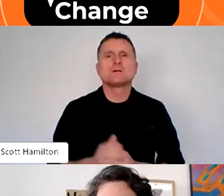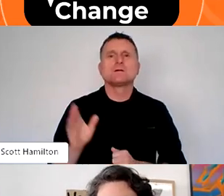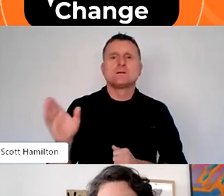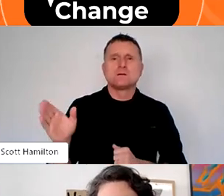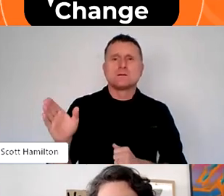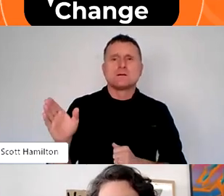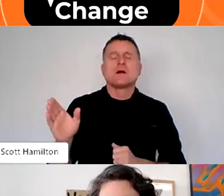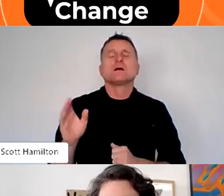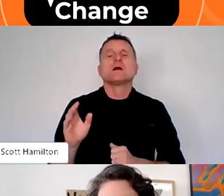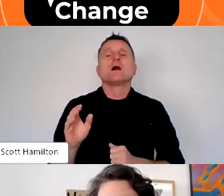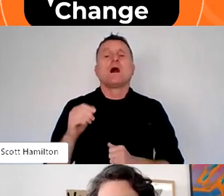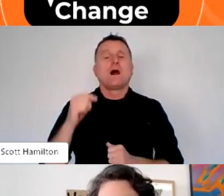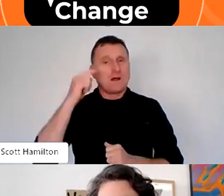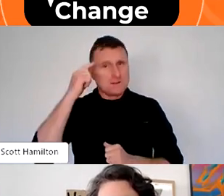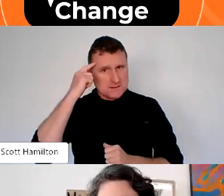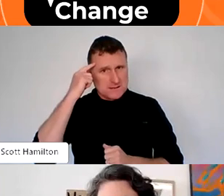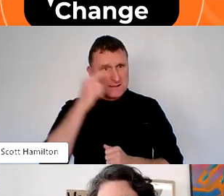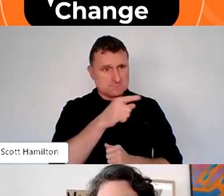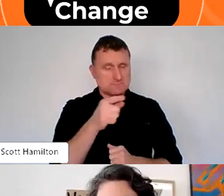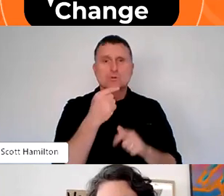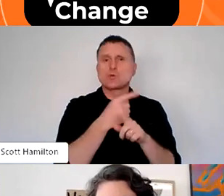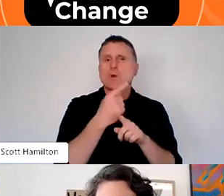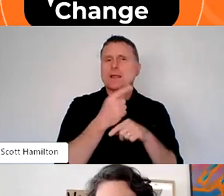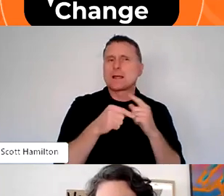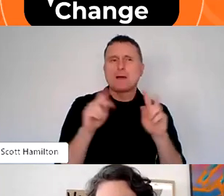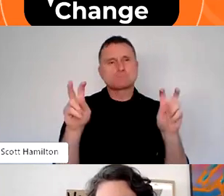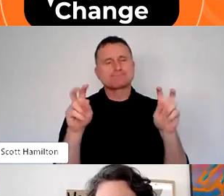about was about accessibility and accommodations that are needed,